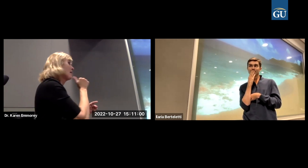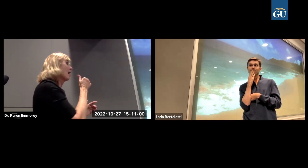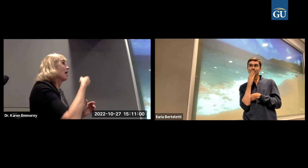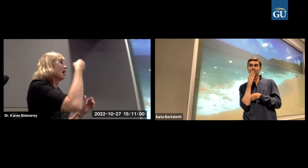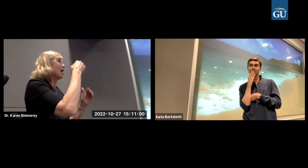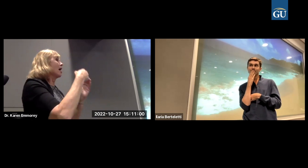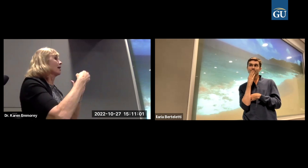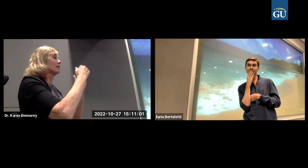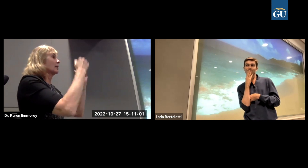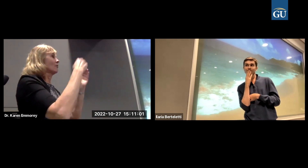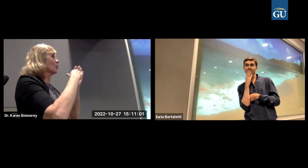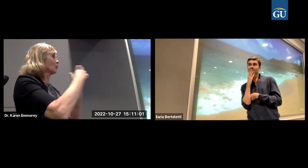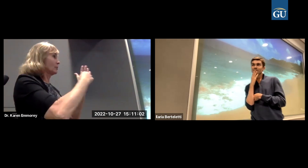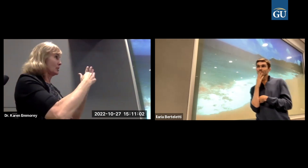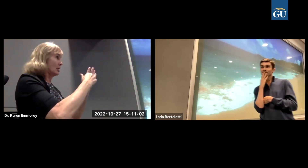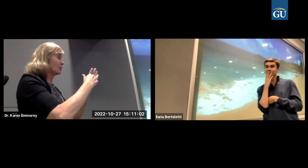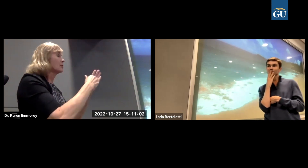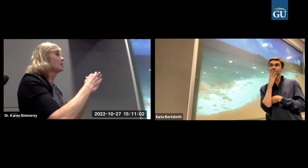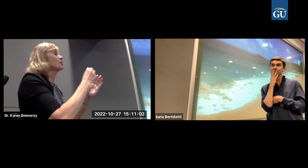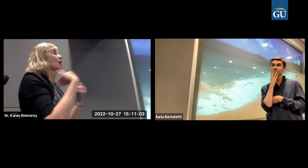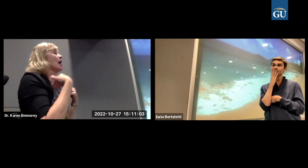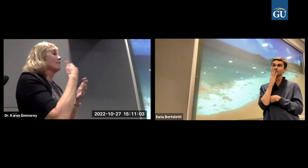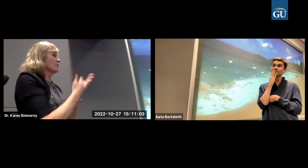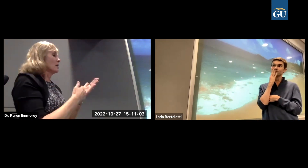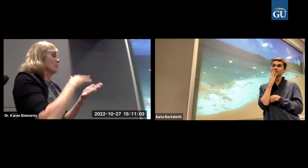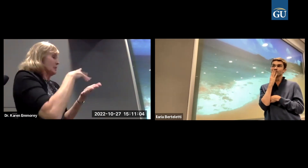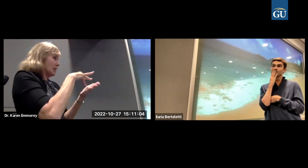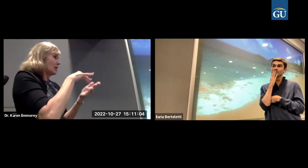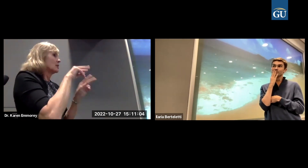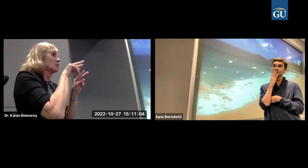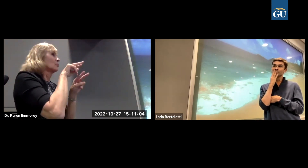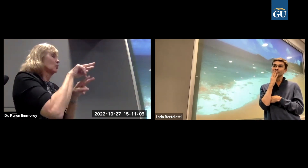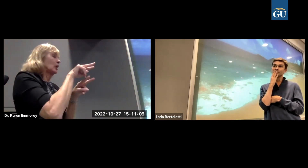how exact the